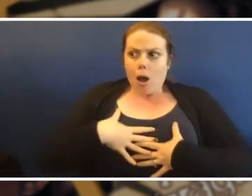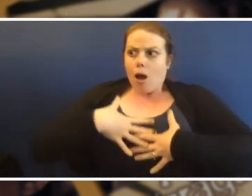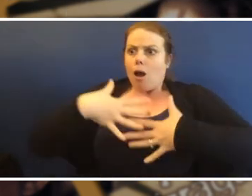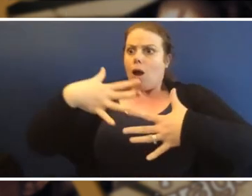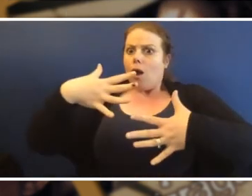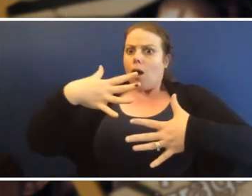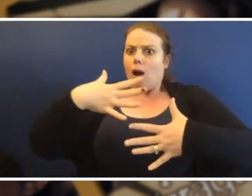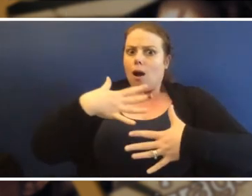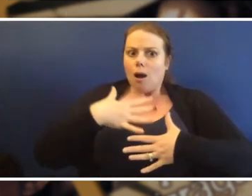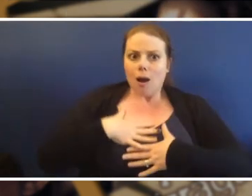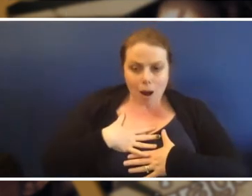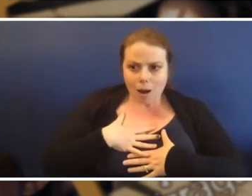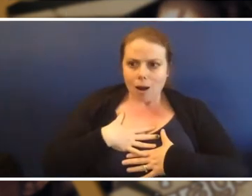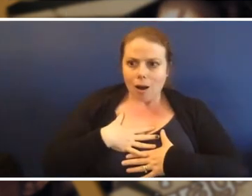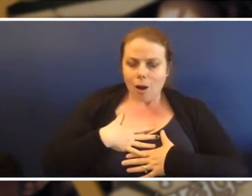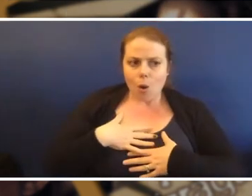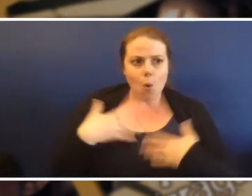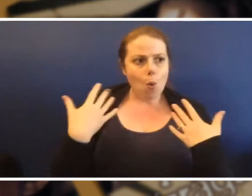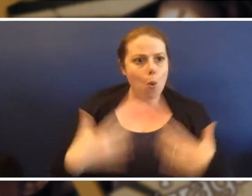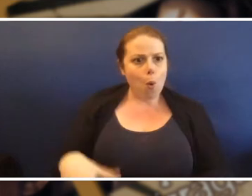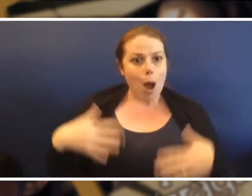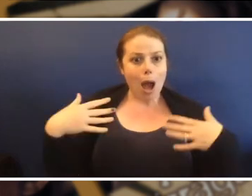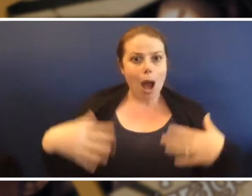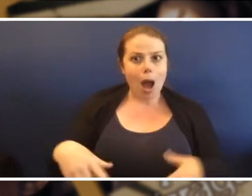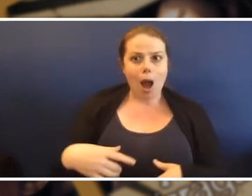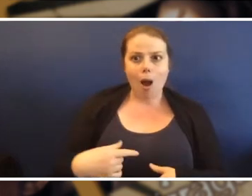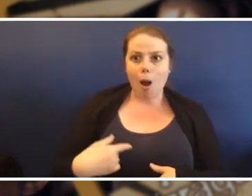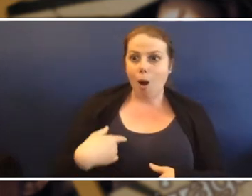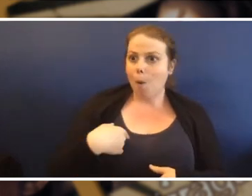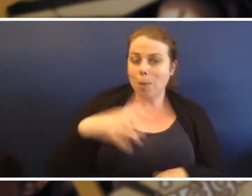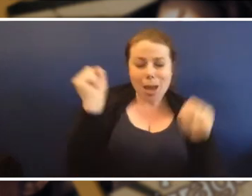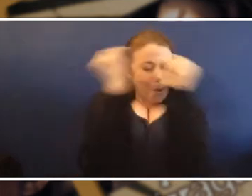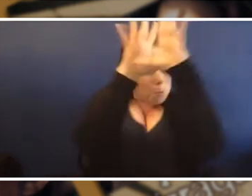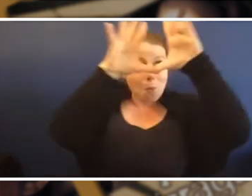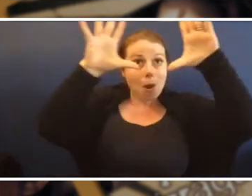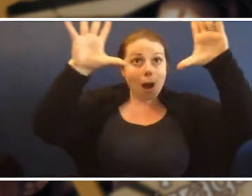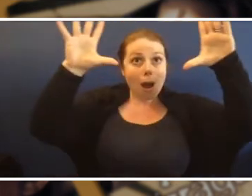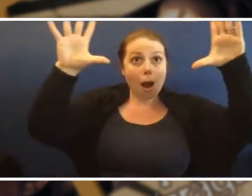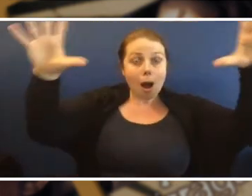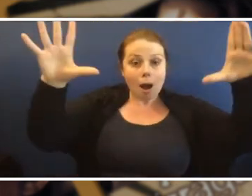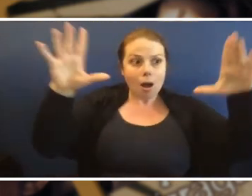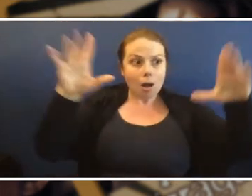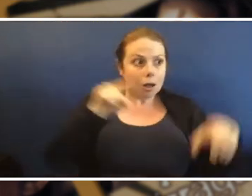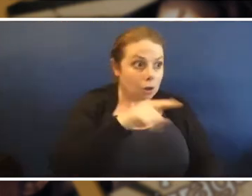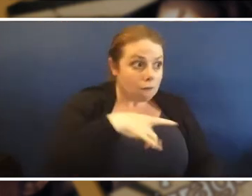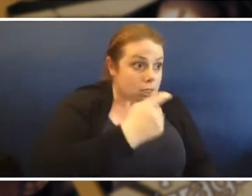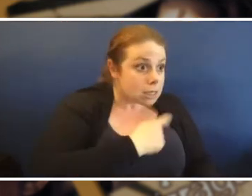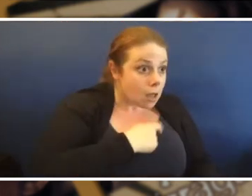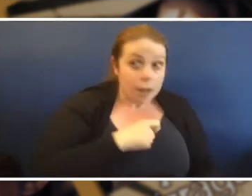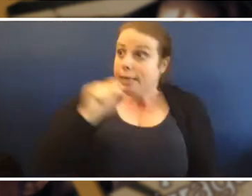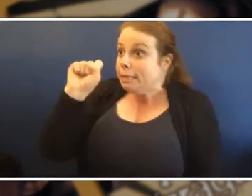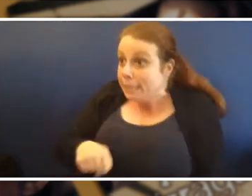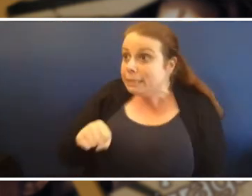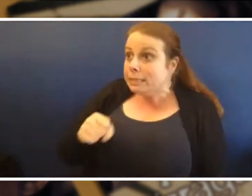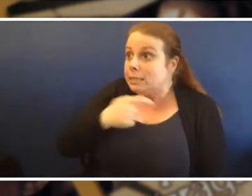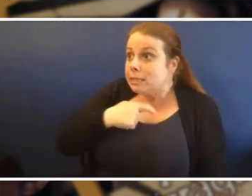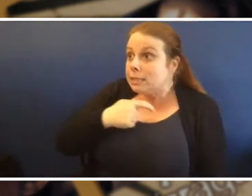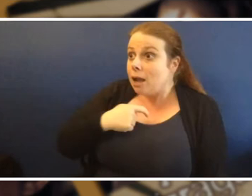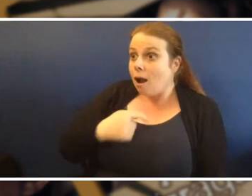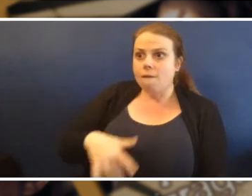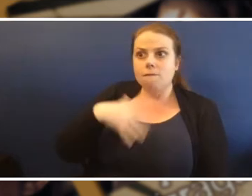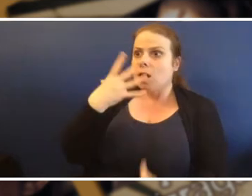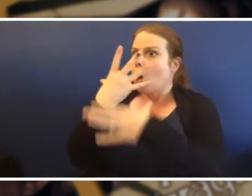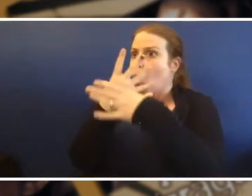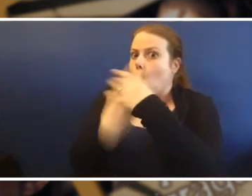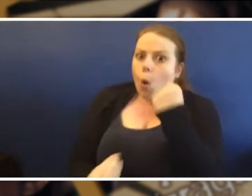Tess: Boy, you paint a vivid picture. It was scary. I felt like I was right there with you, I'm particular...